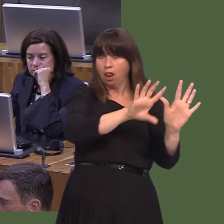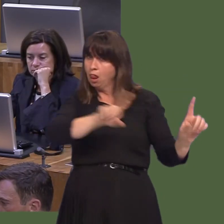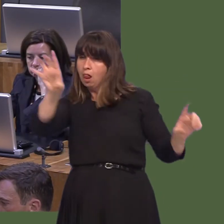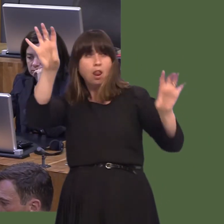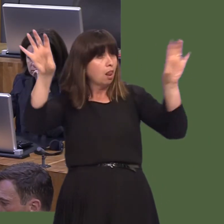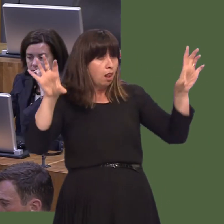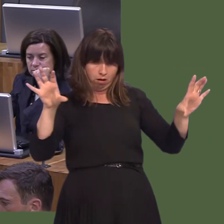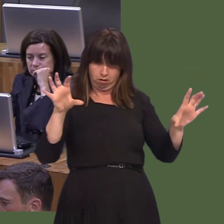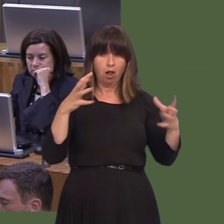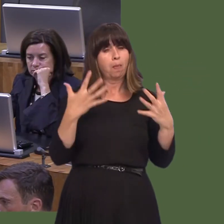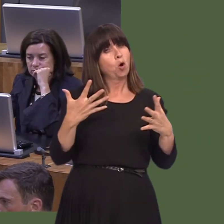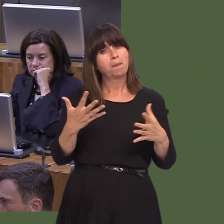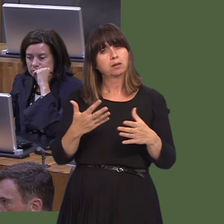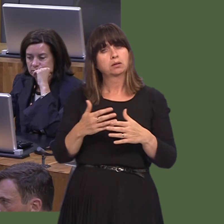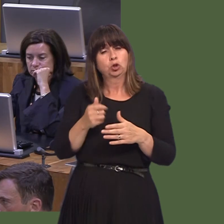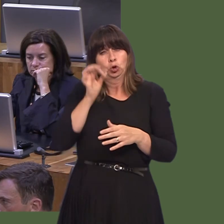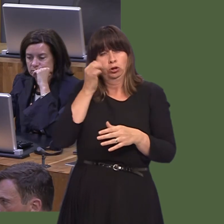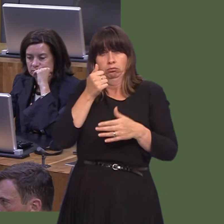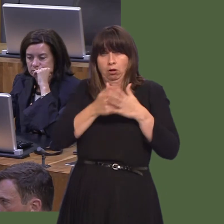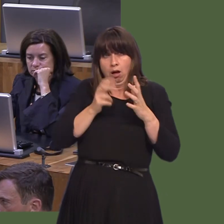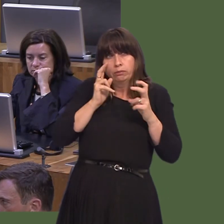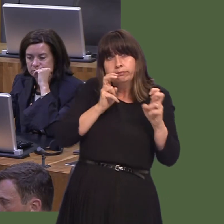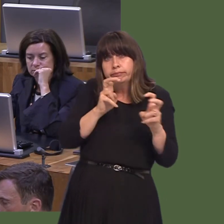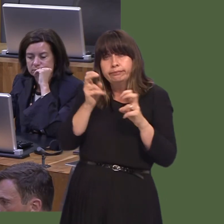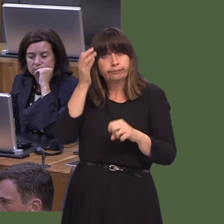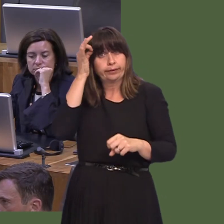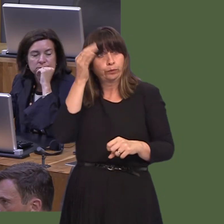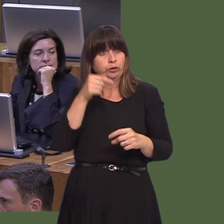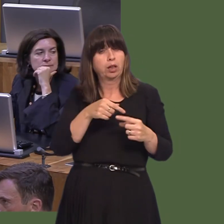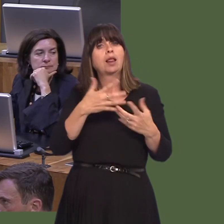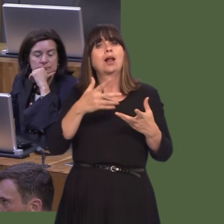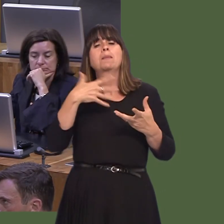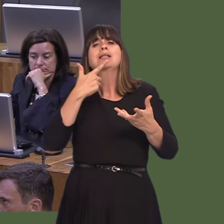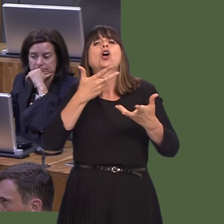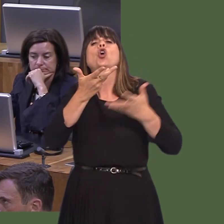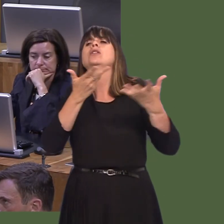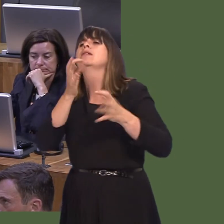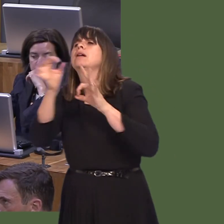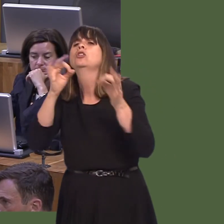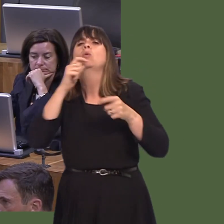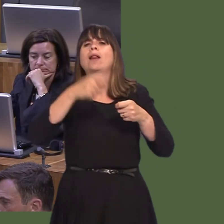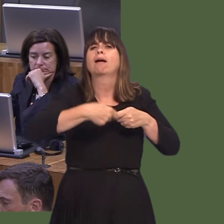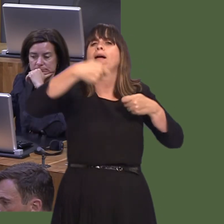Things are at a very, very early stage at the moment. I understand the council itself has extended the consultation until 17 July.